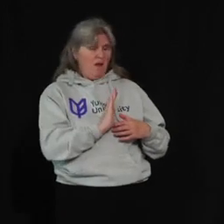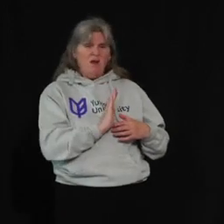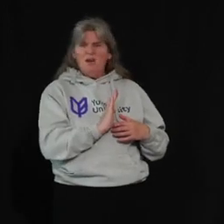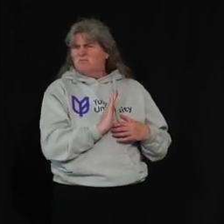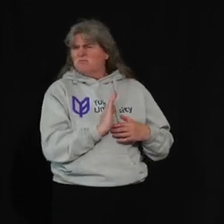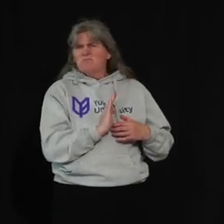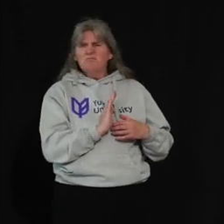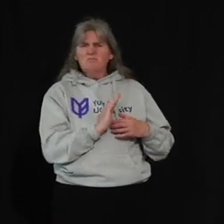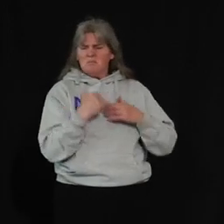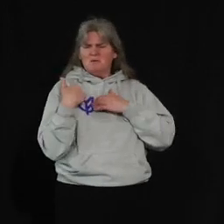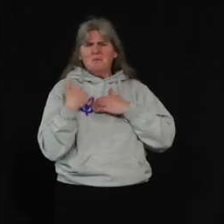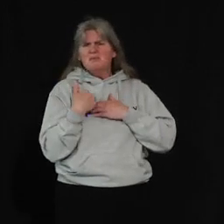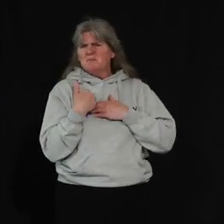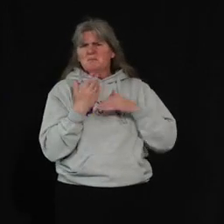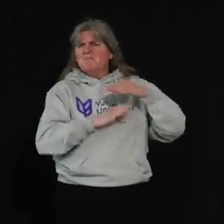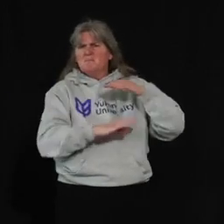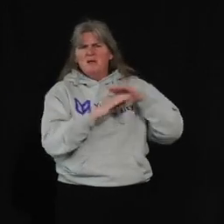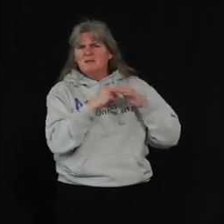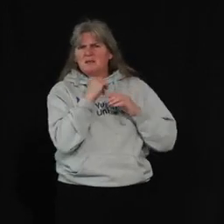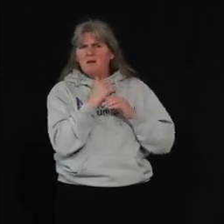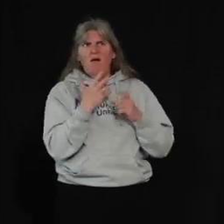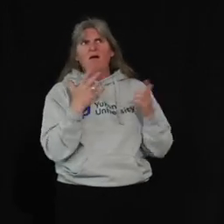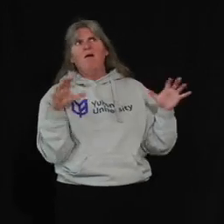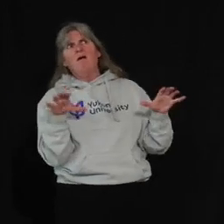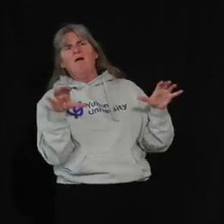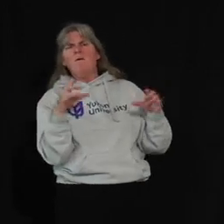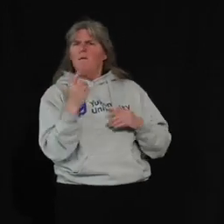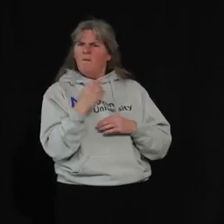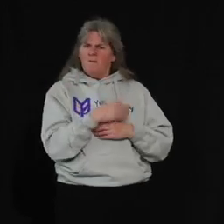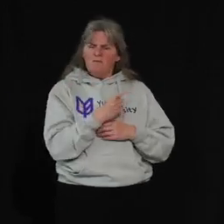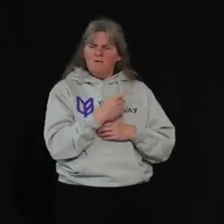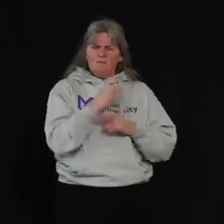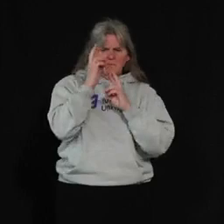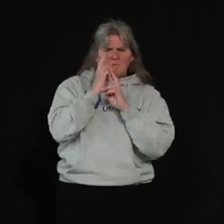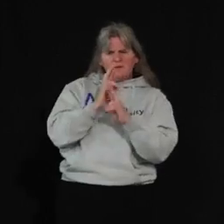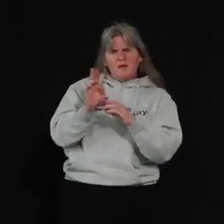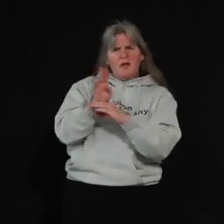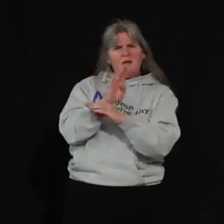basic.